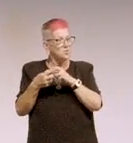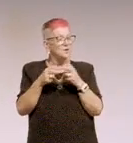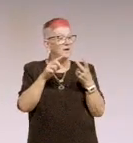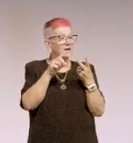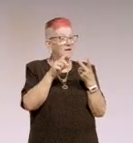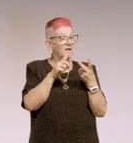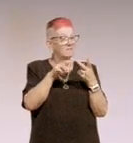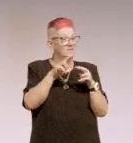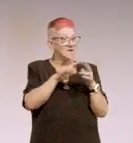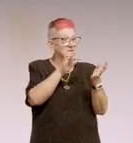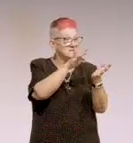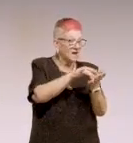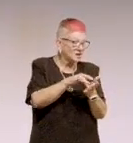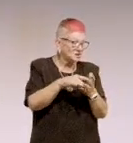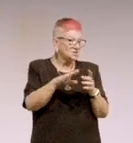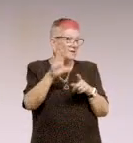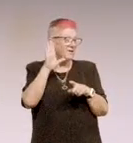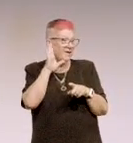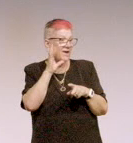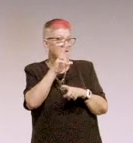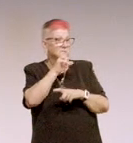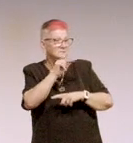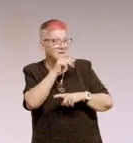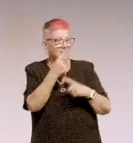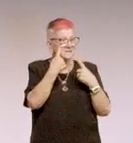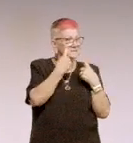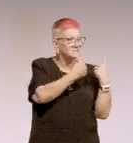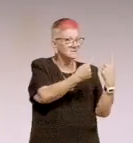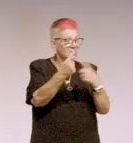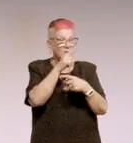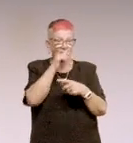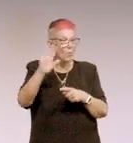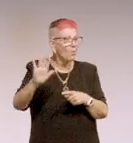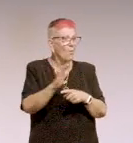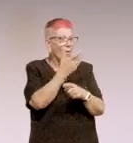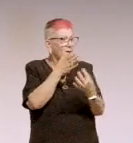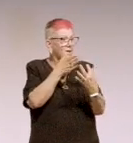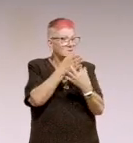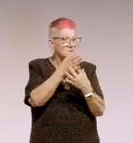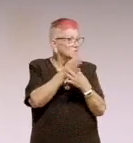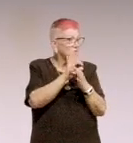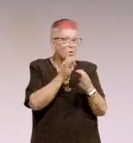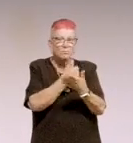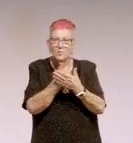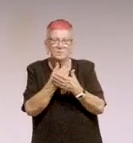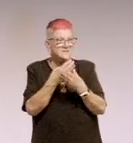Touch, speak and see, all of the accessibility issues are not permanent, some are situational.